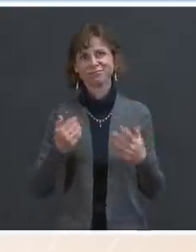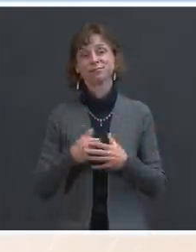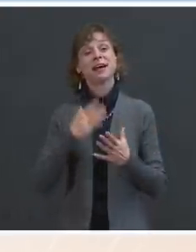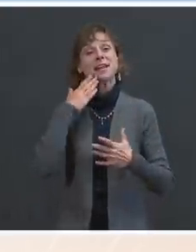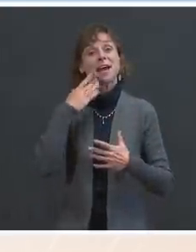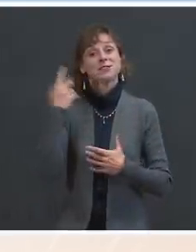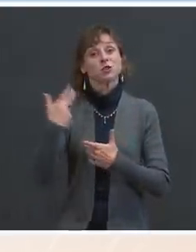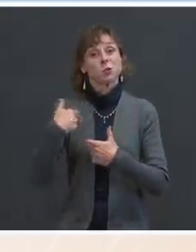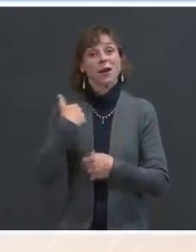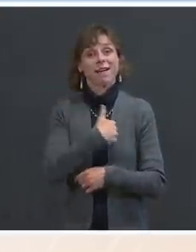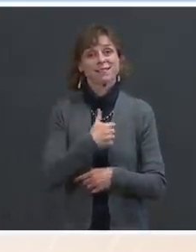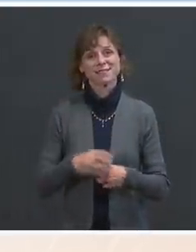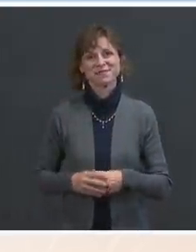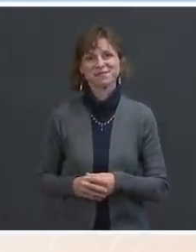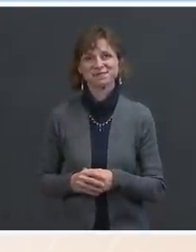Ambassador Jacobson: Thanks, Jen.